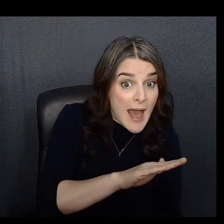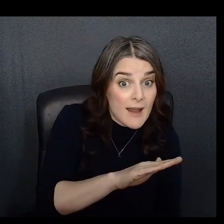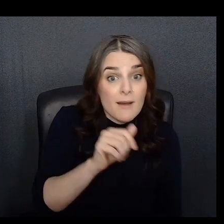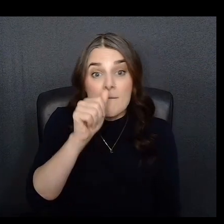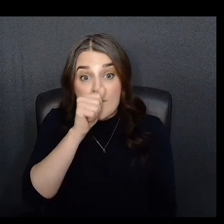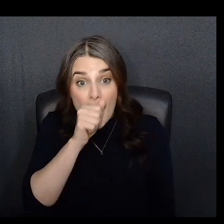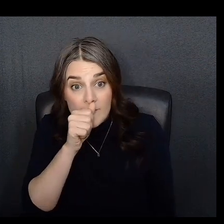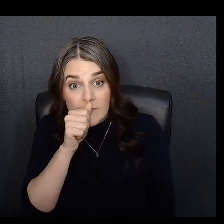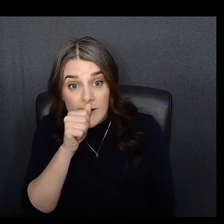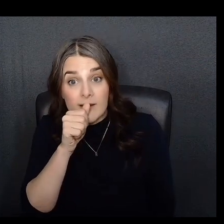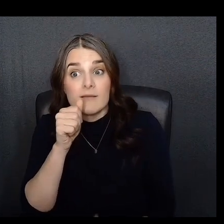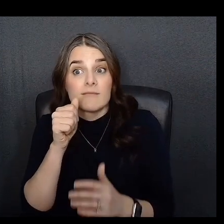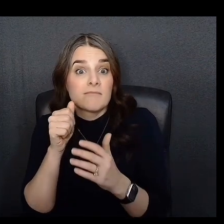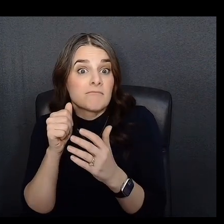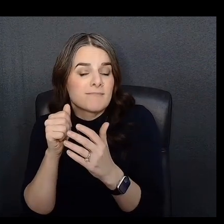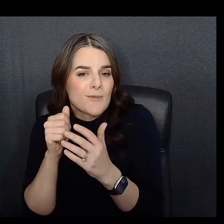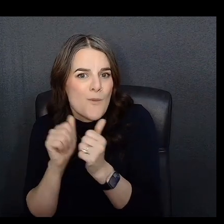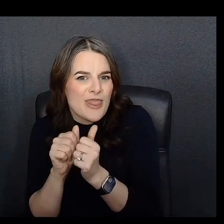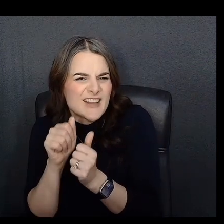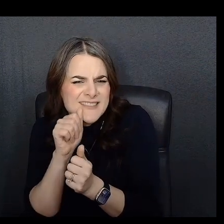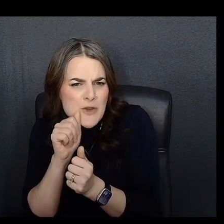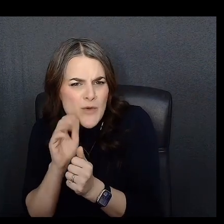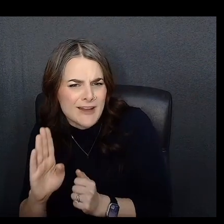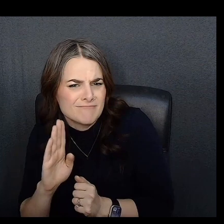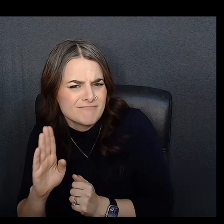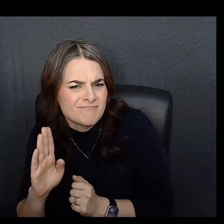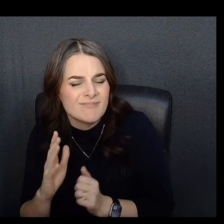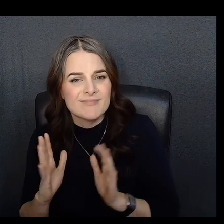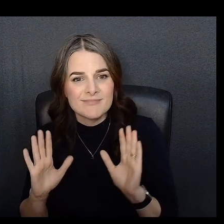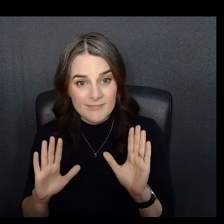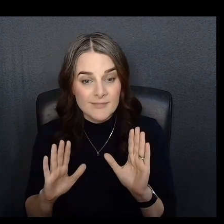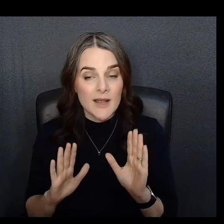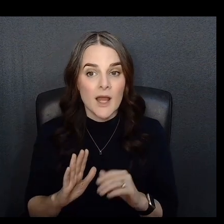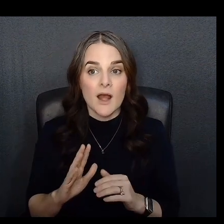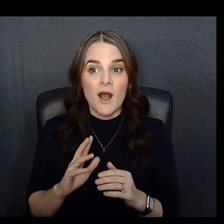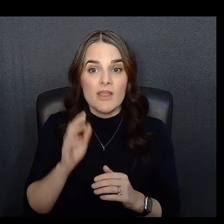We want to make sure that private isn't kept.